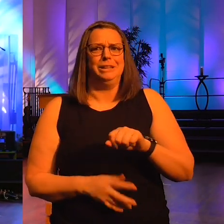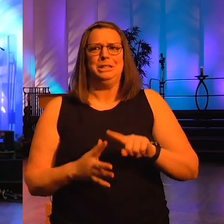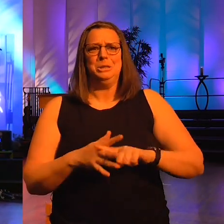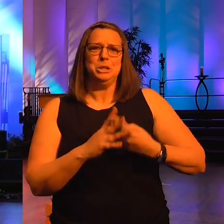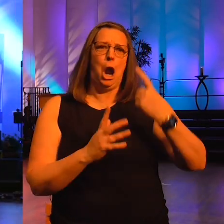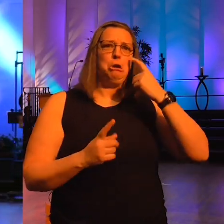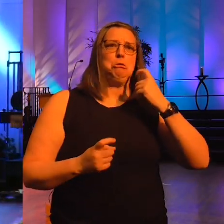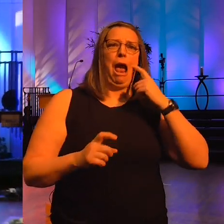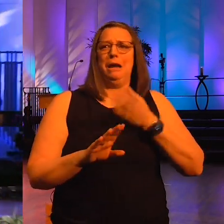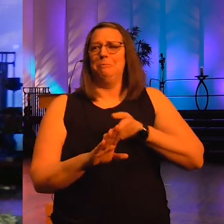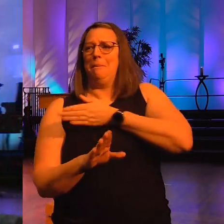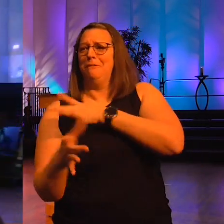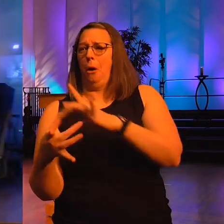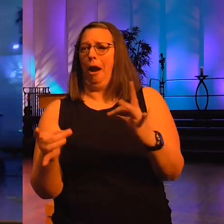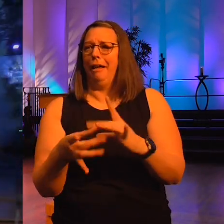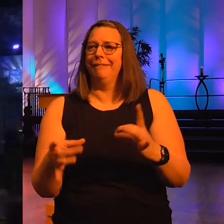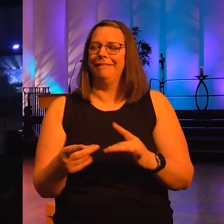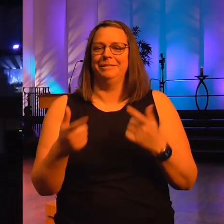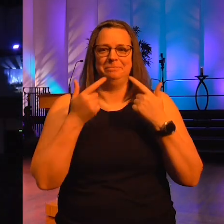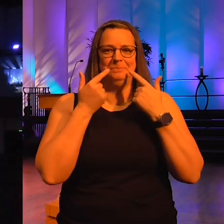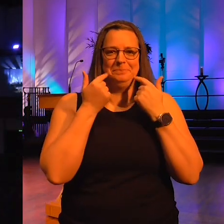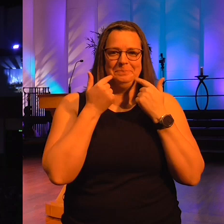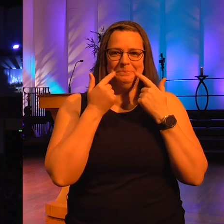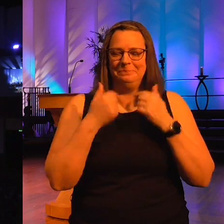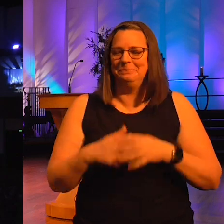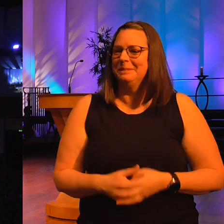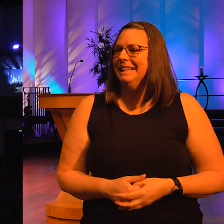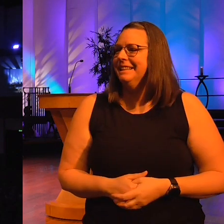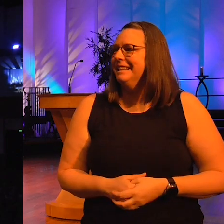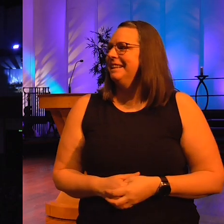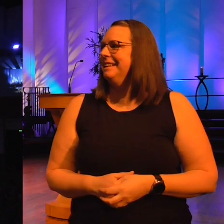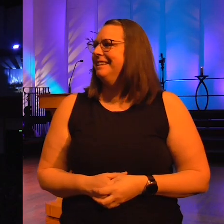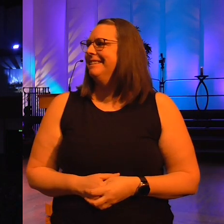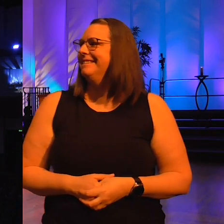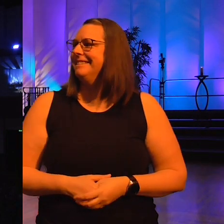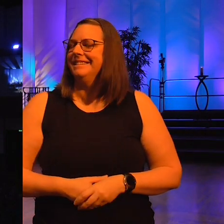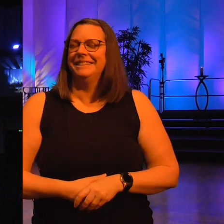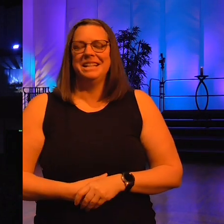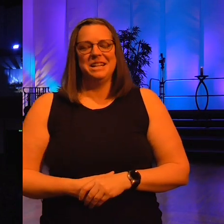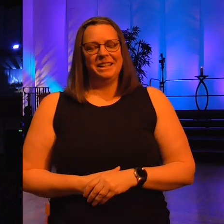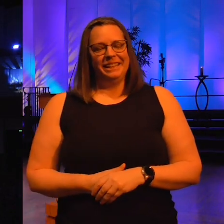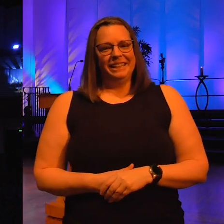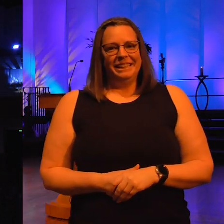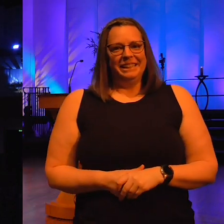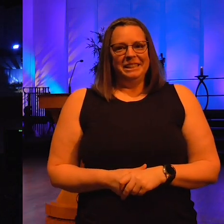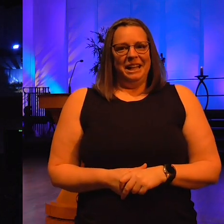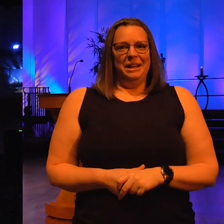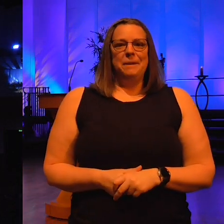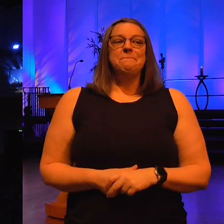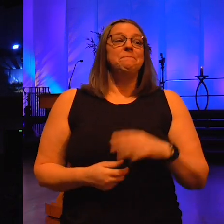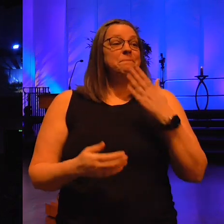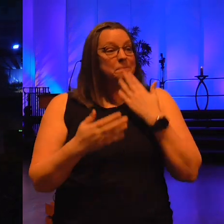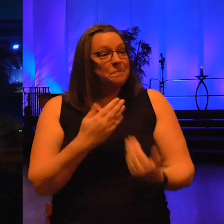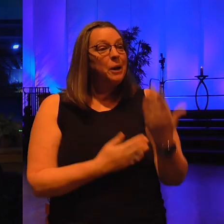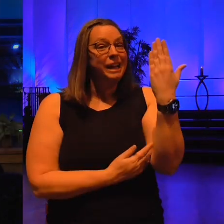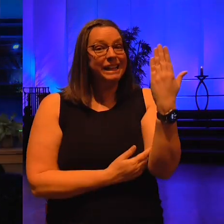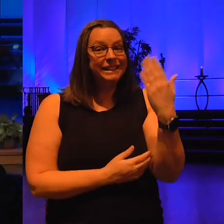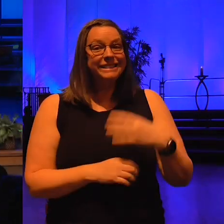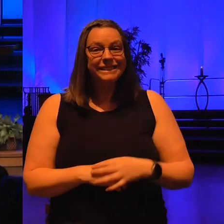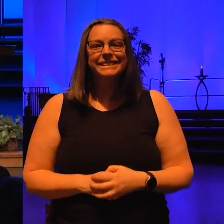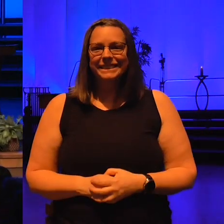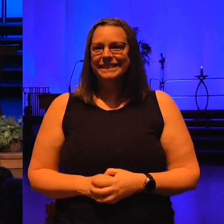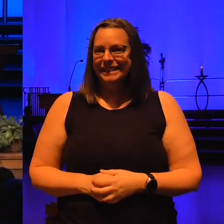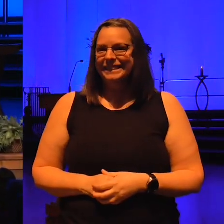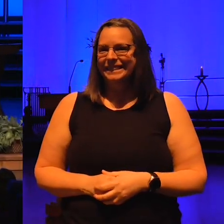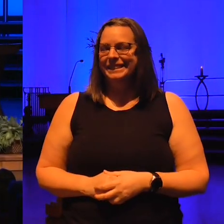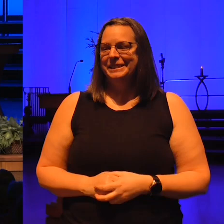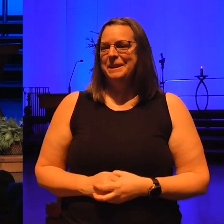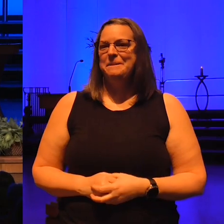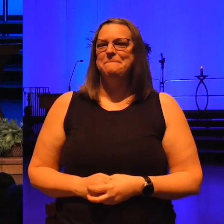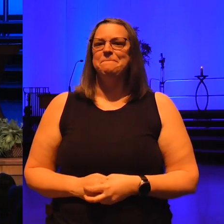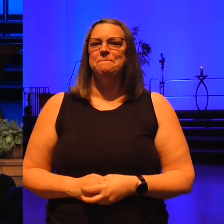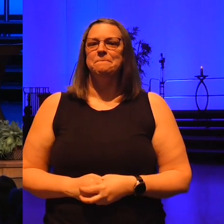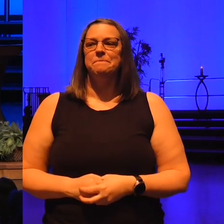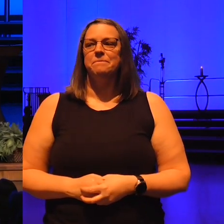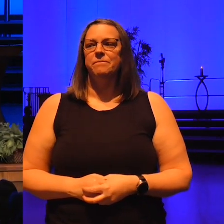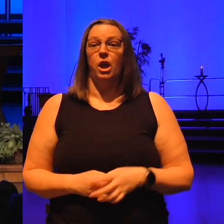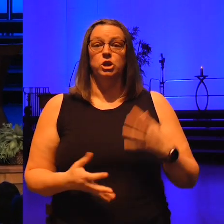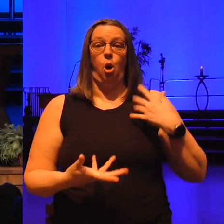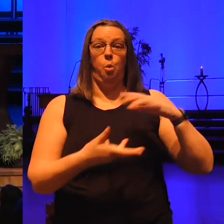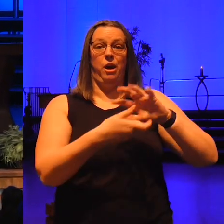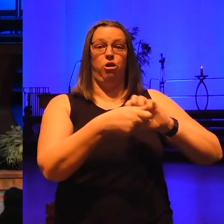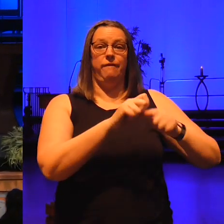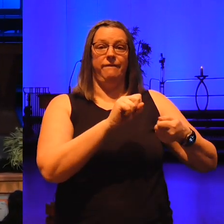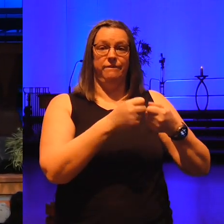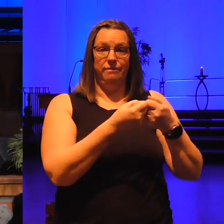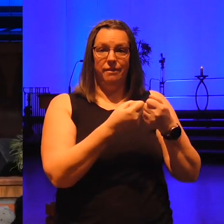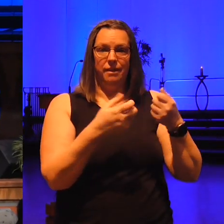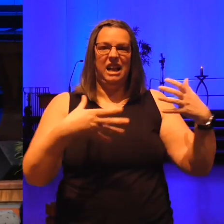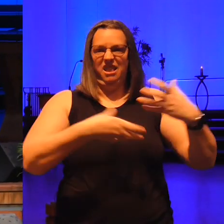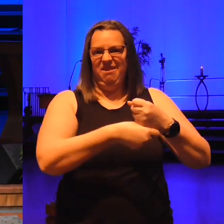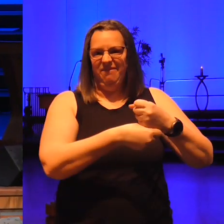sermon good morning uh we're wrapping up our foundation February this month and I uh want